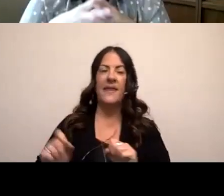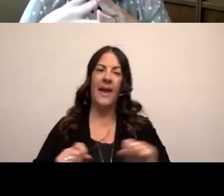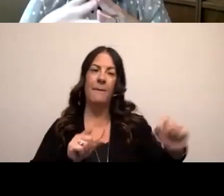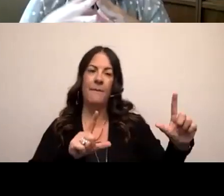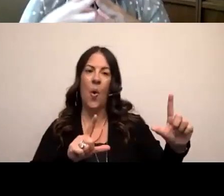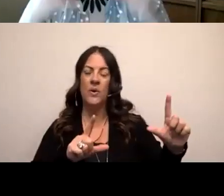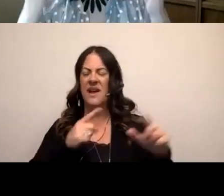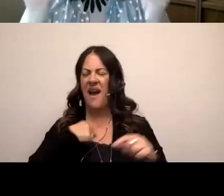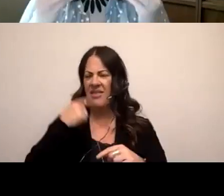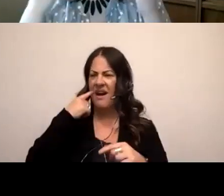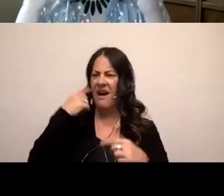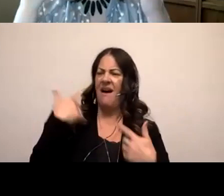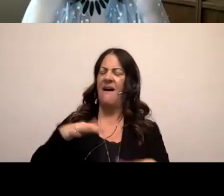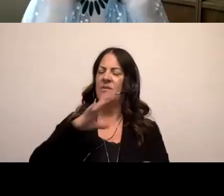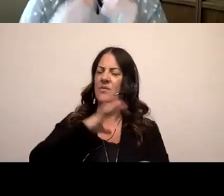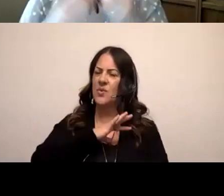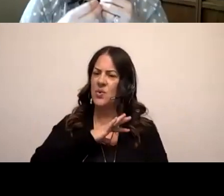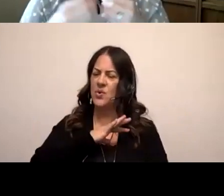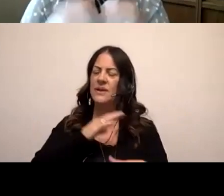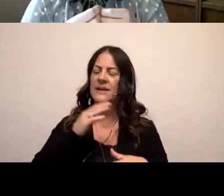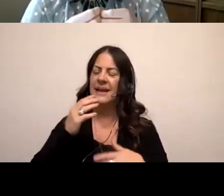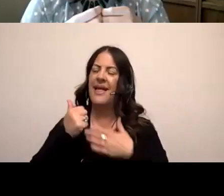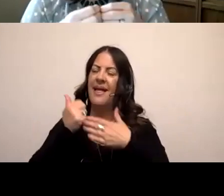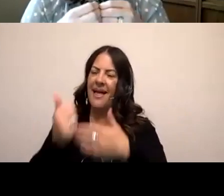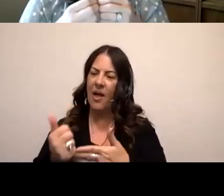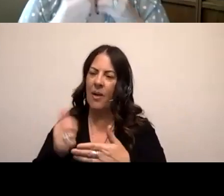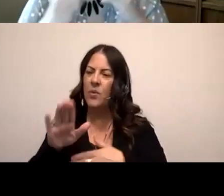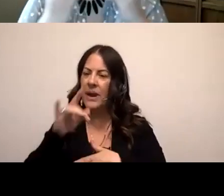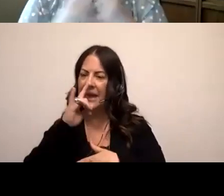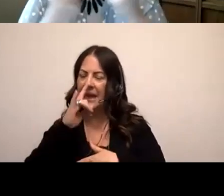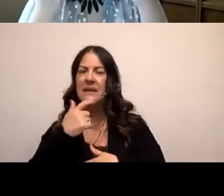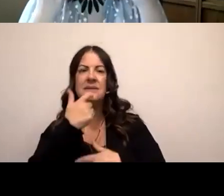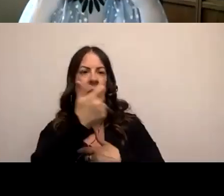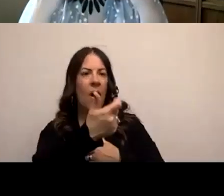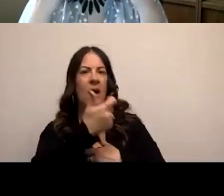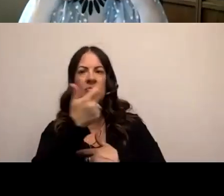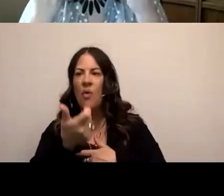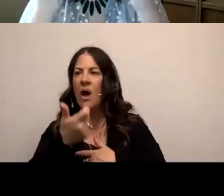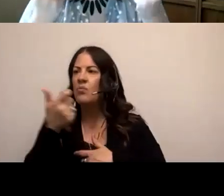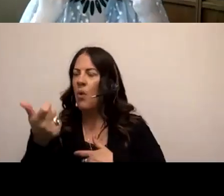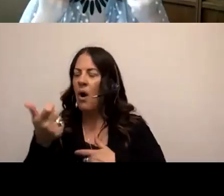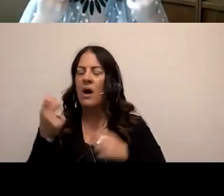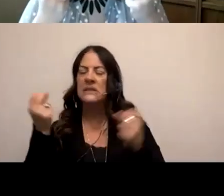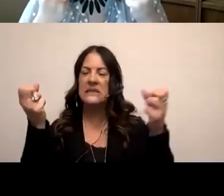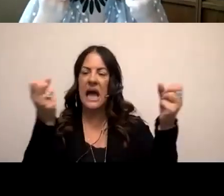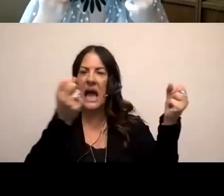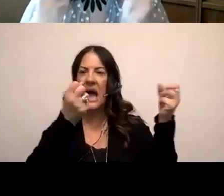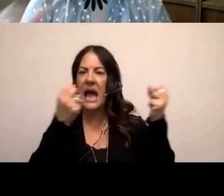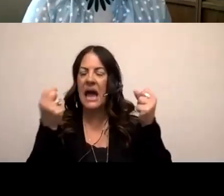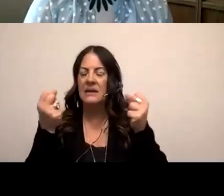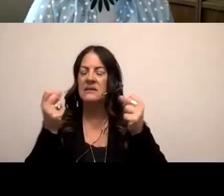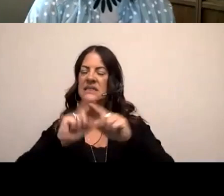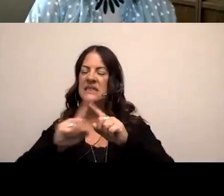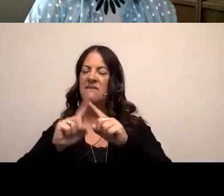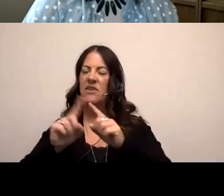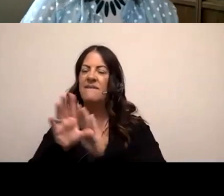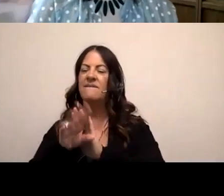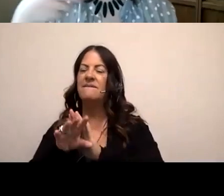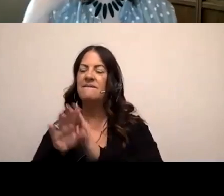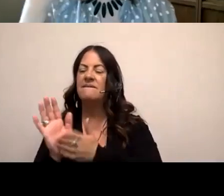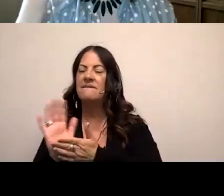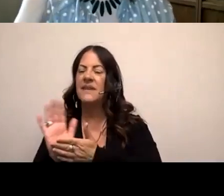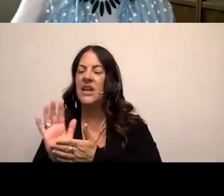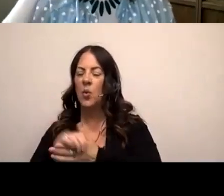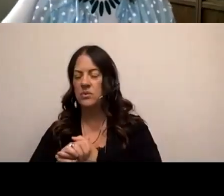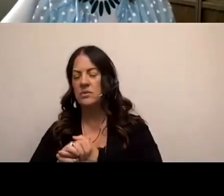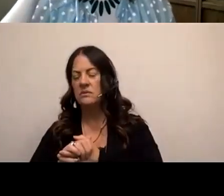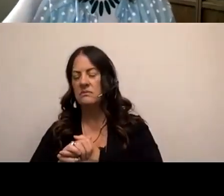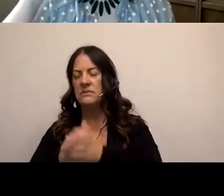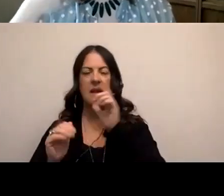RESOURCE TO KEEP KIDS PLUGGED IN LINGUISTICALLY TO SOMEONE SIGNS BESIDE YOUR OWN